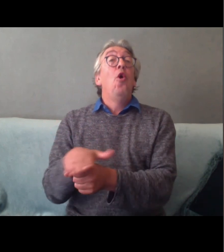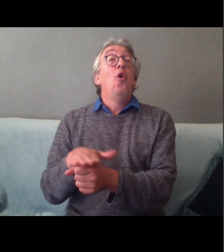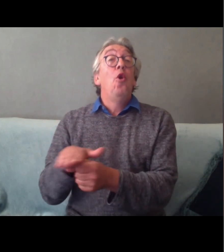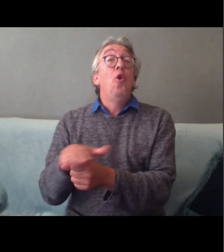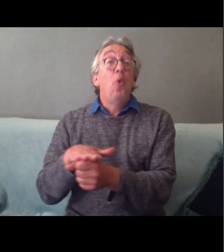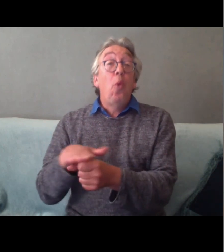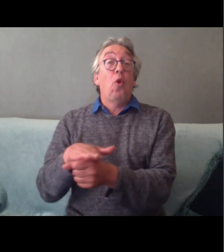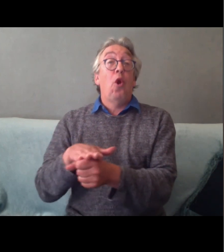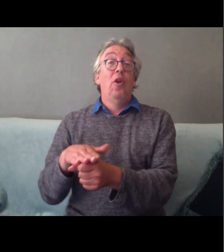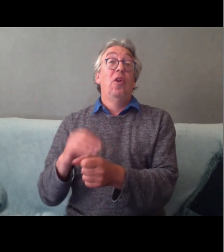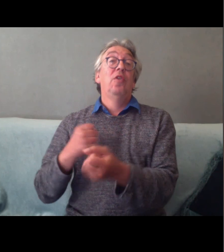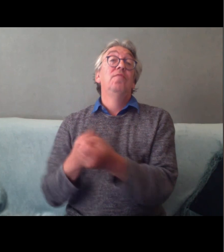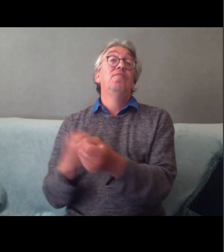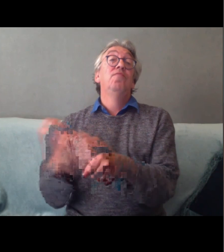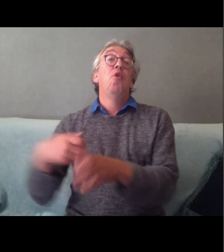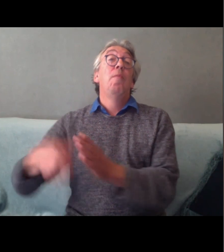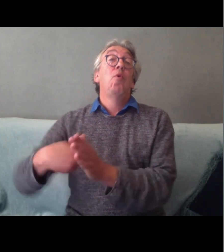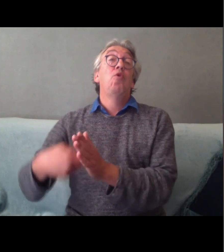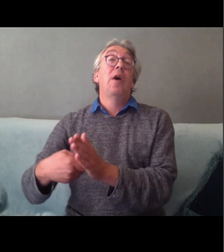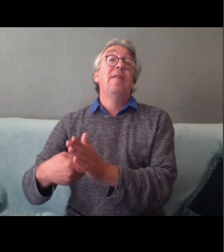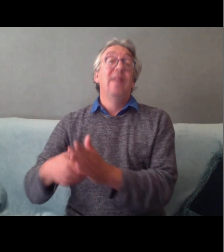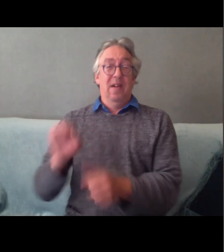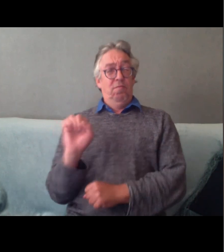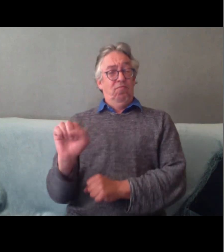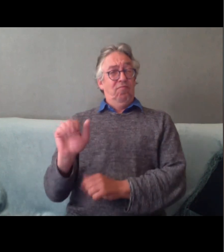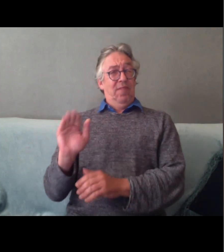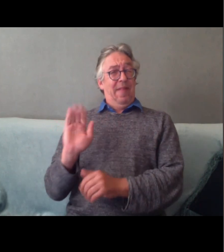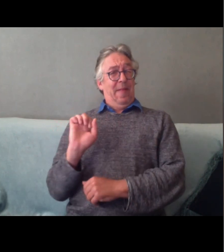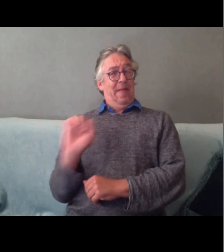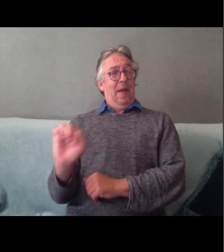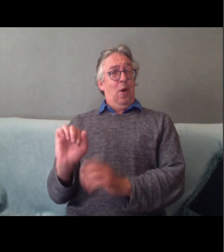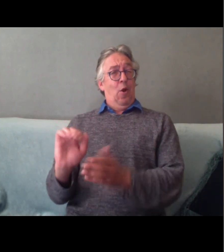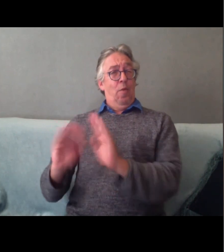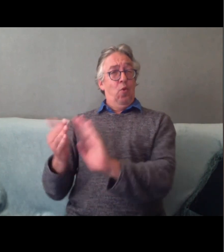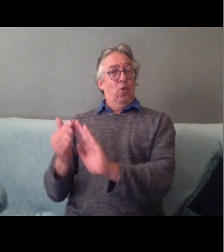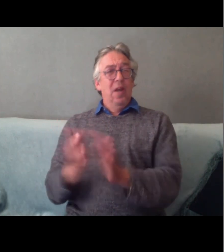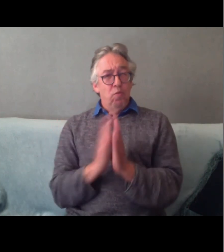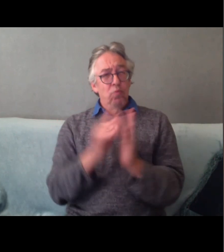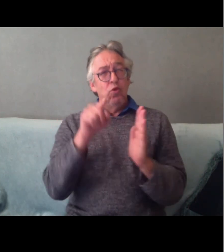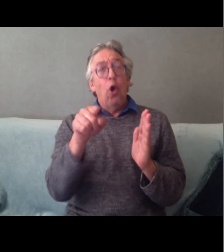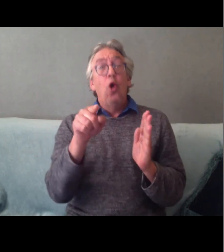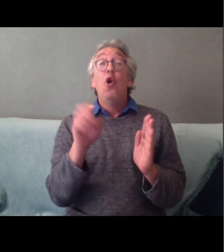And I invite you all to check that your European Solidarity Corps guide.